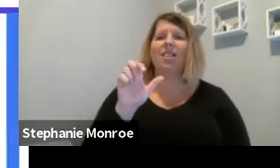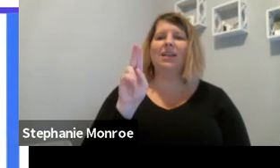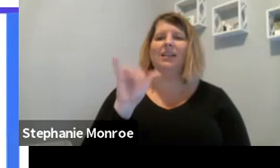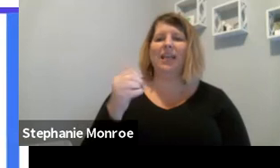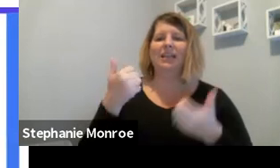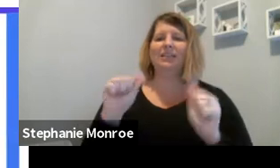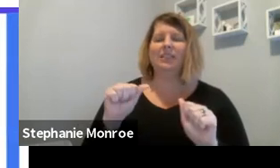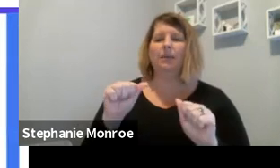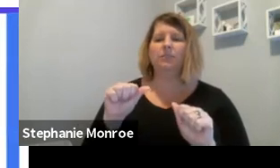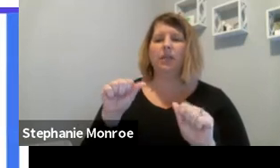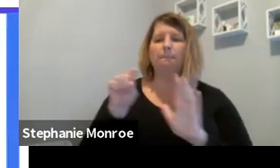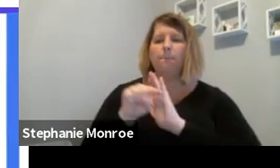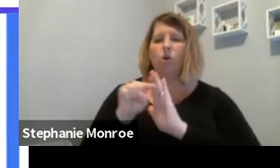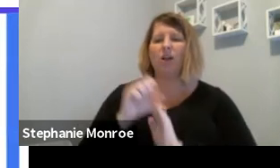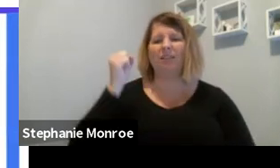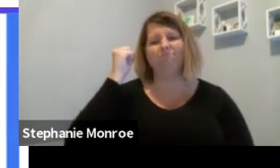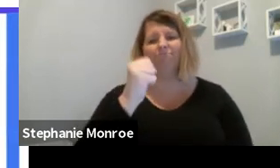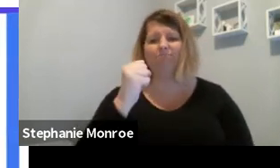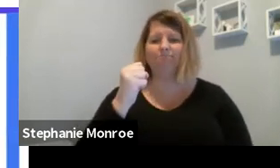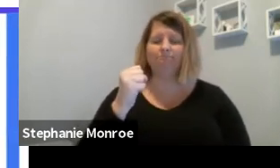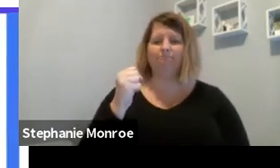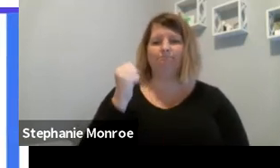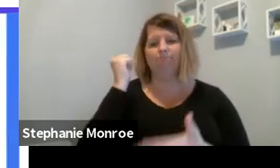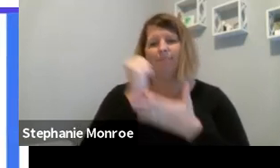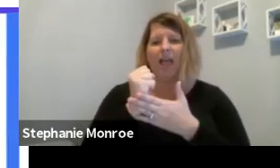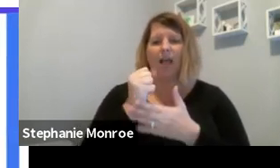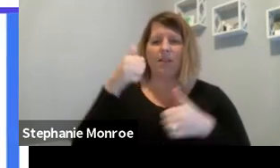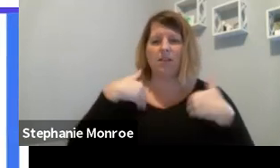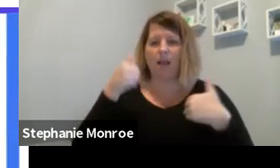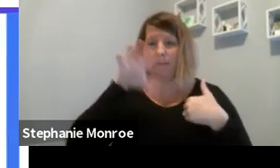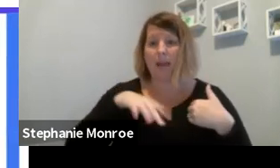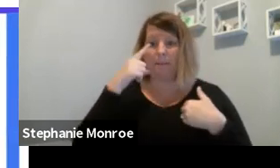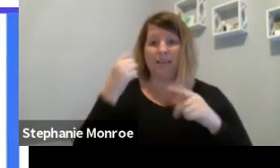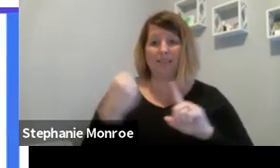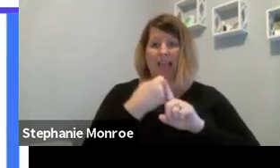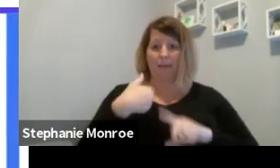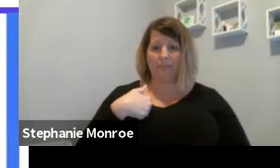I had stabbed a young man because he had hit me. And while this is going on,